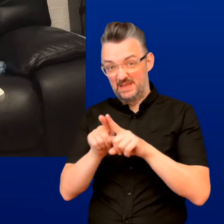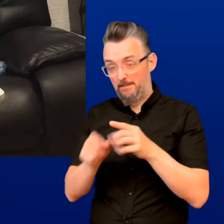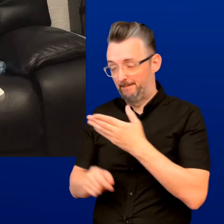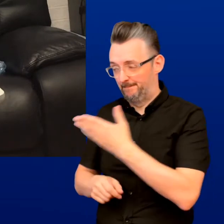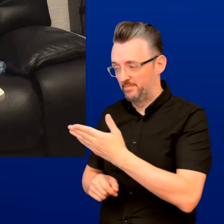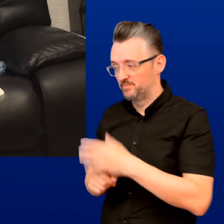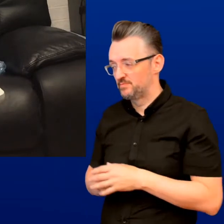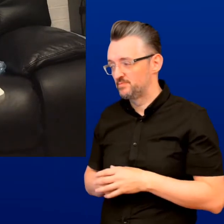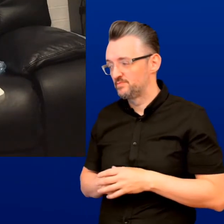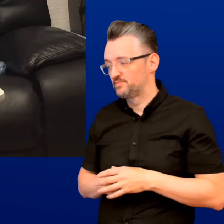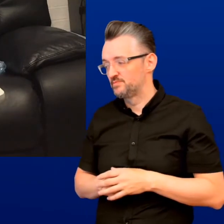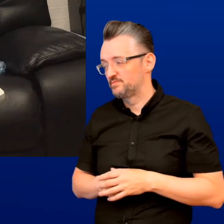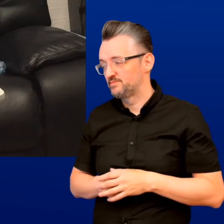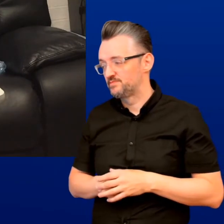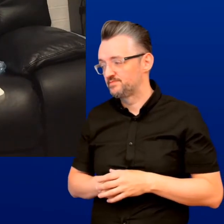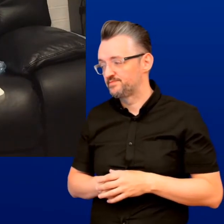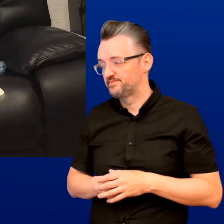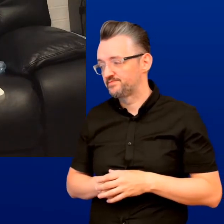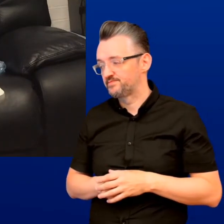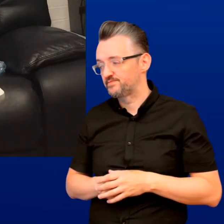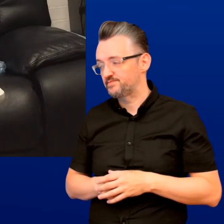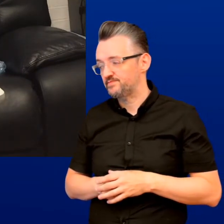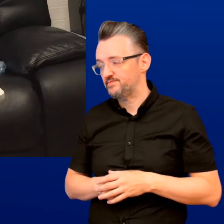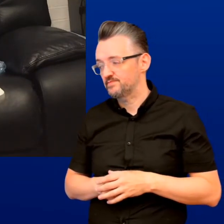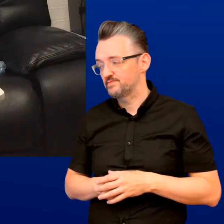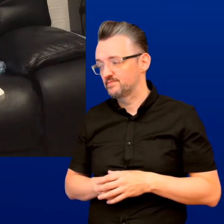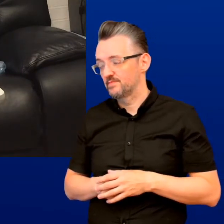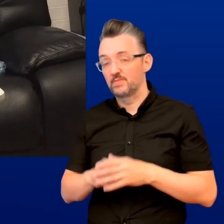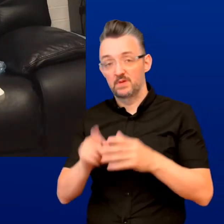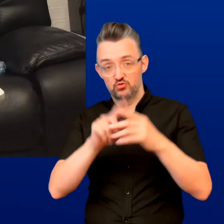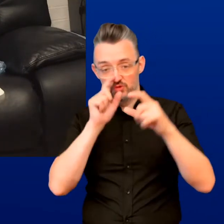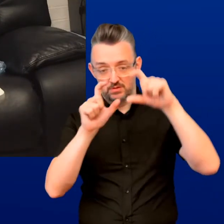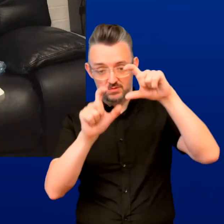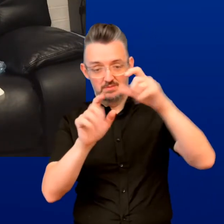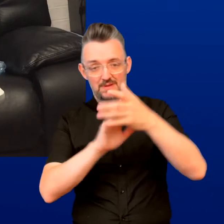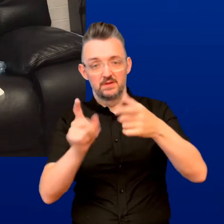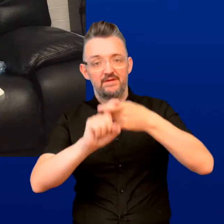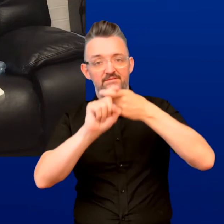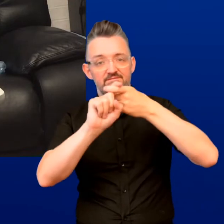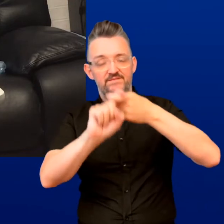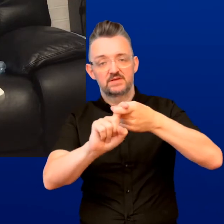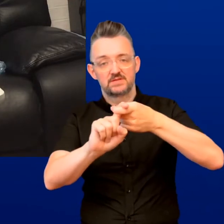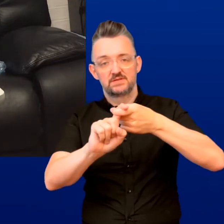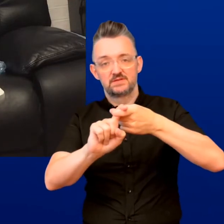That's in order for the stencil to be held firmly